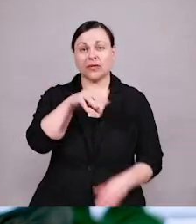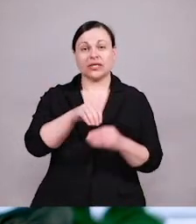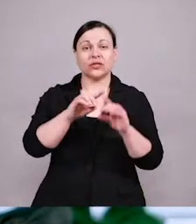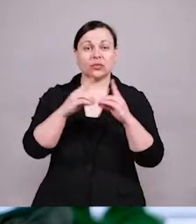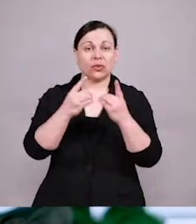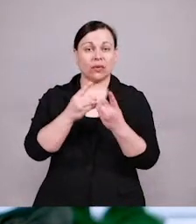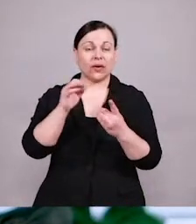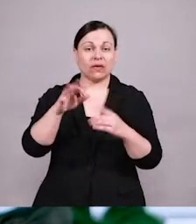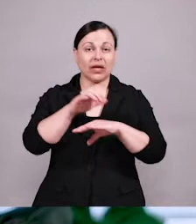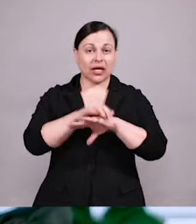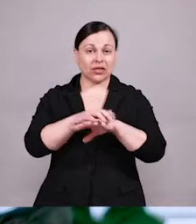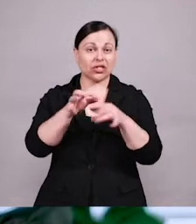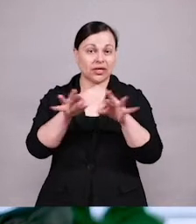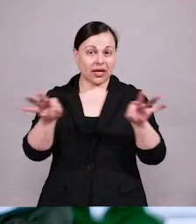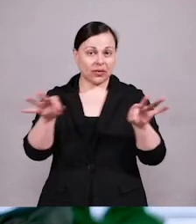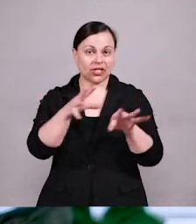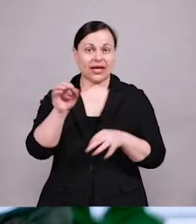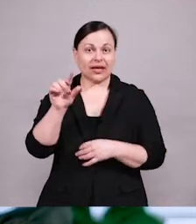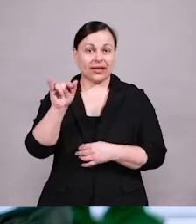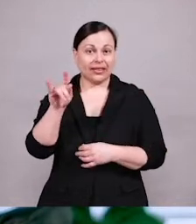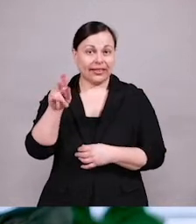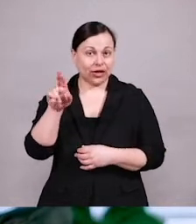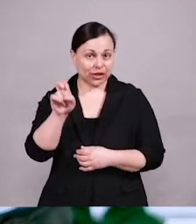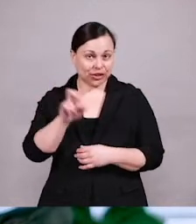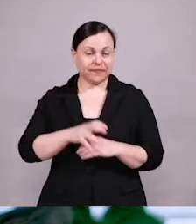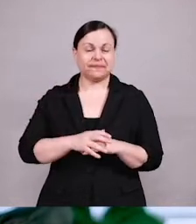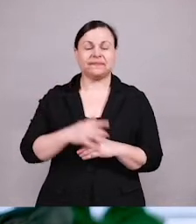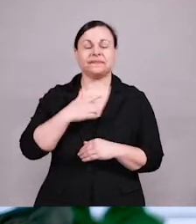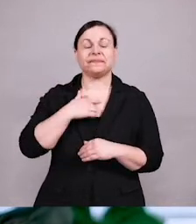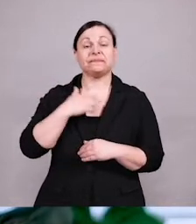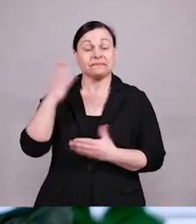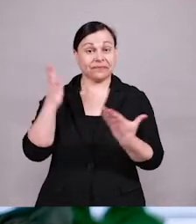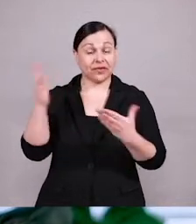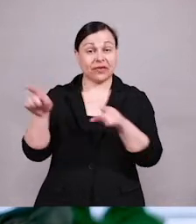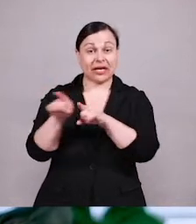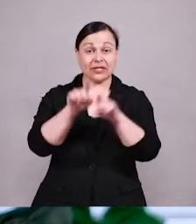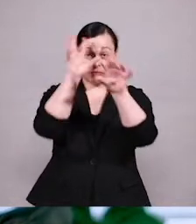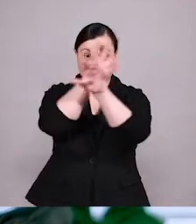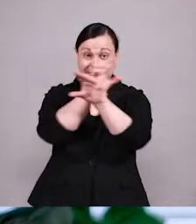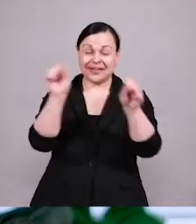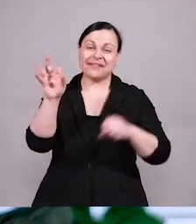Literature. I serve as the president of our faculty senate and I am a Proud UNM Lobo.